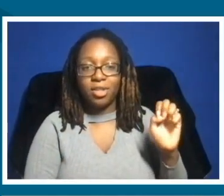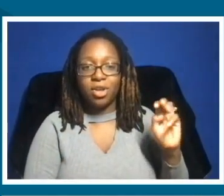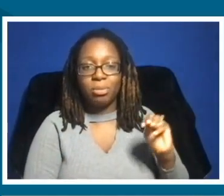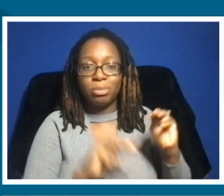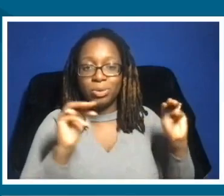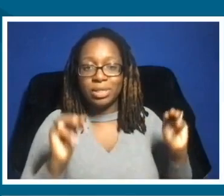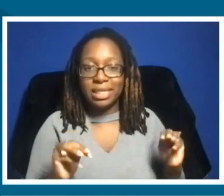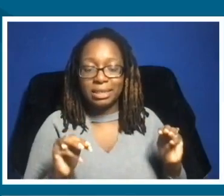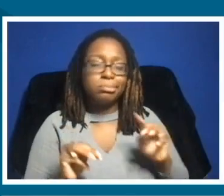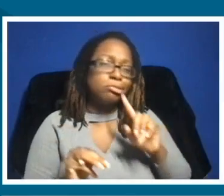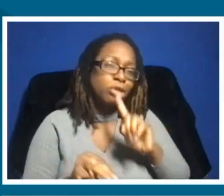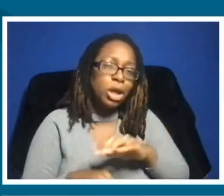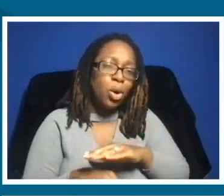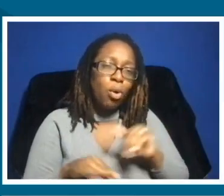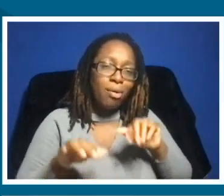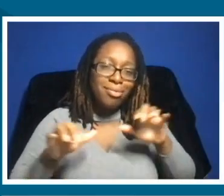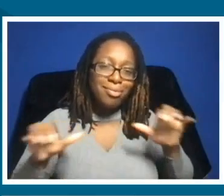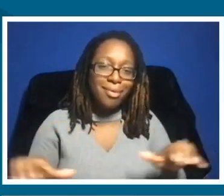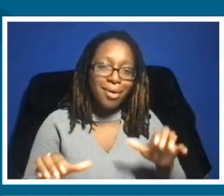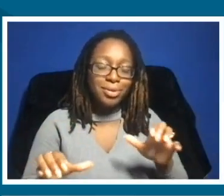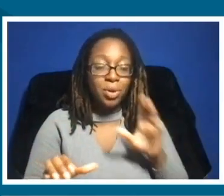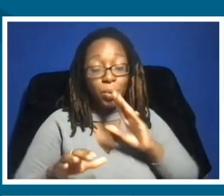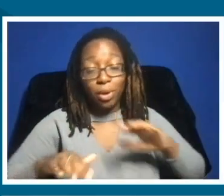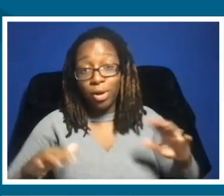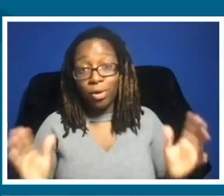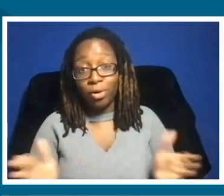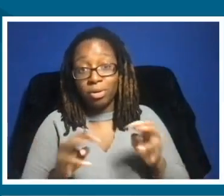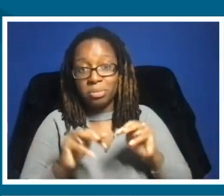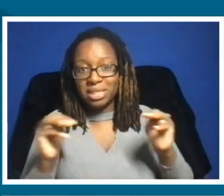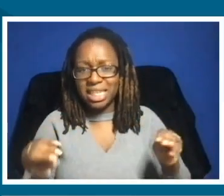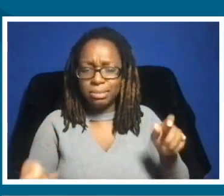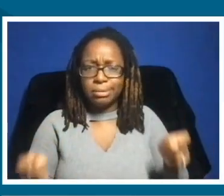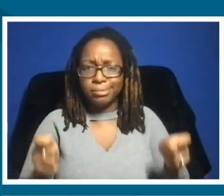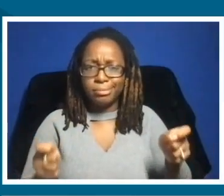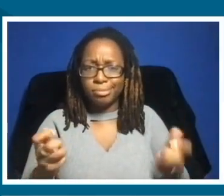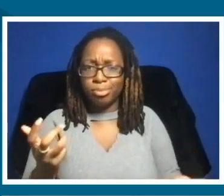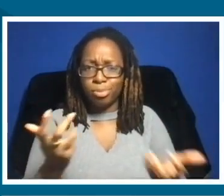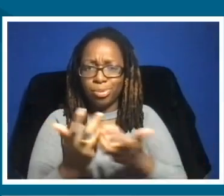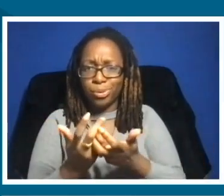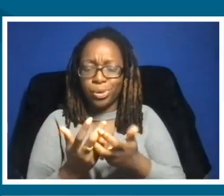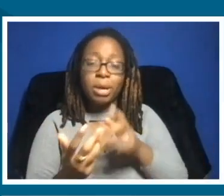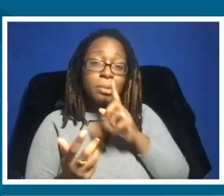to encourage museums to quickly adapt